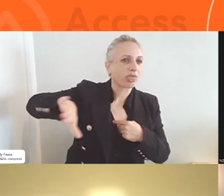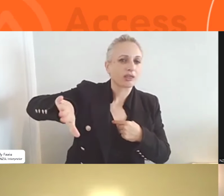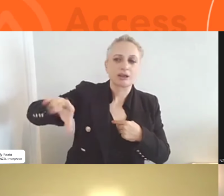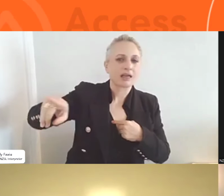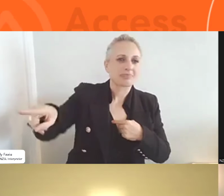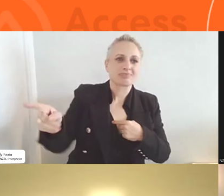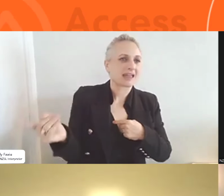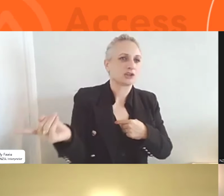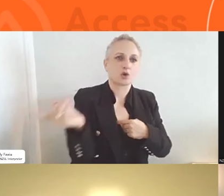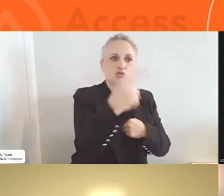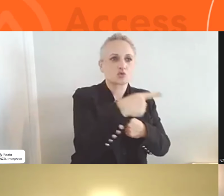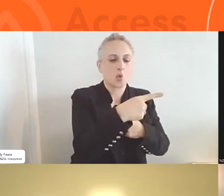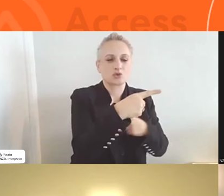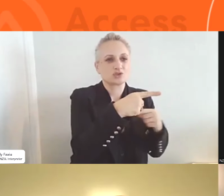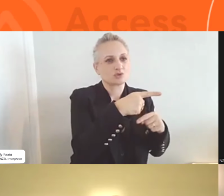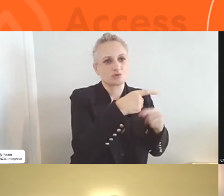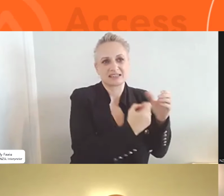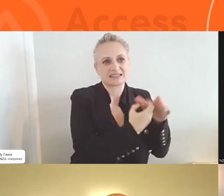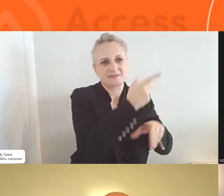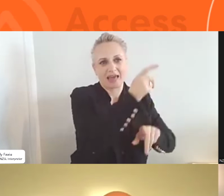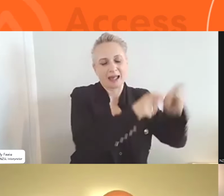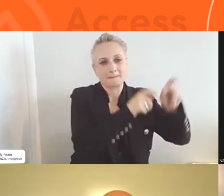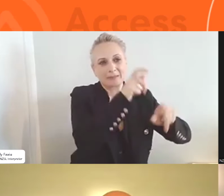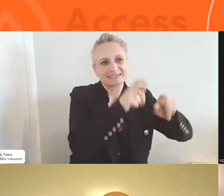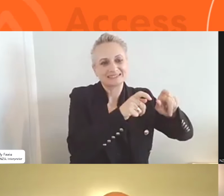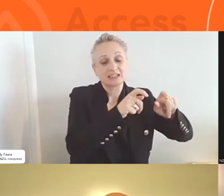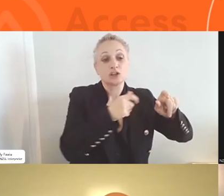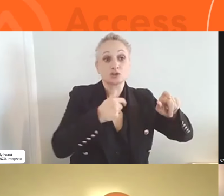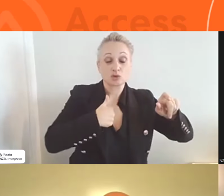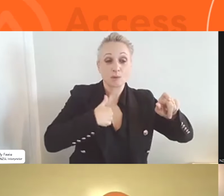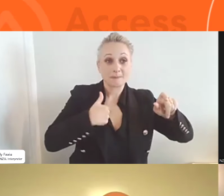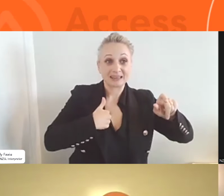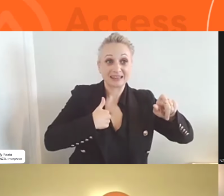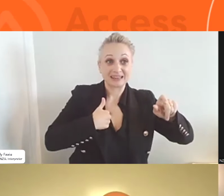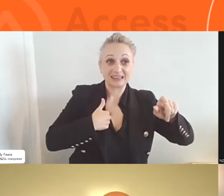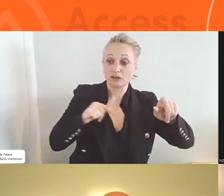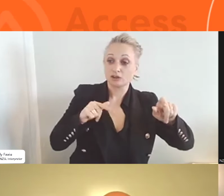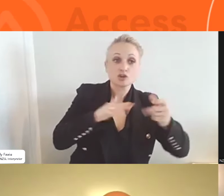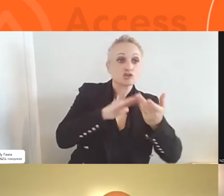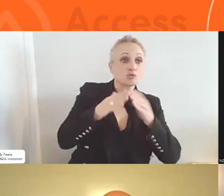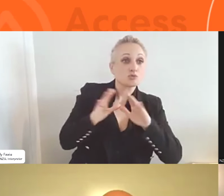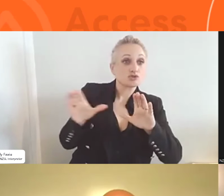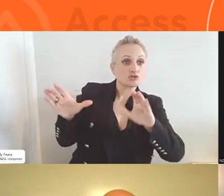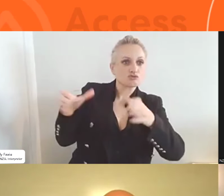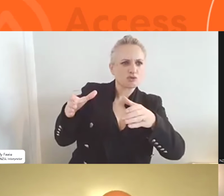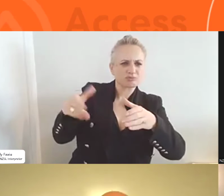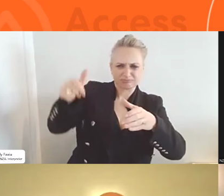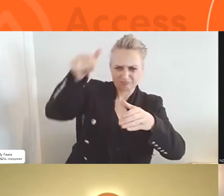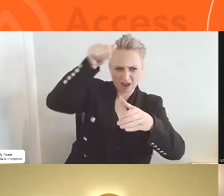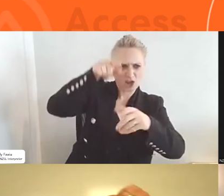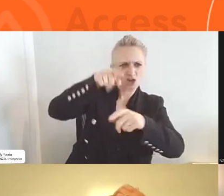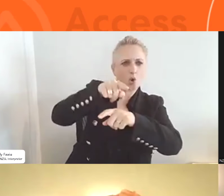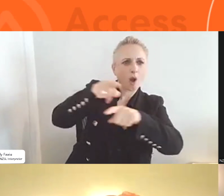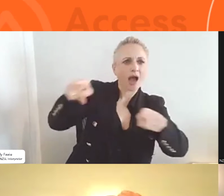visiting community groups that I know exist and don't hear from. However, I'm really aware that there's a big unknown in that,